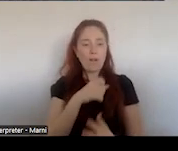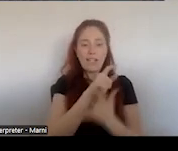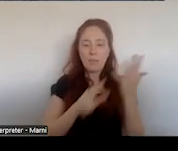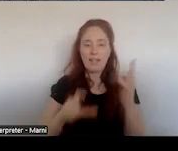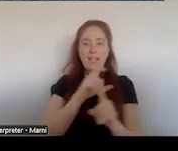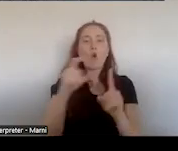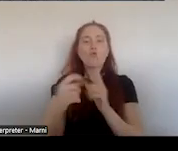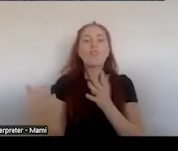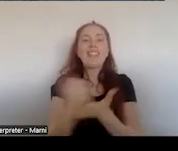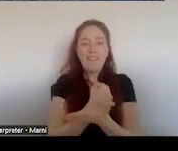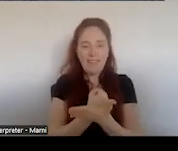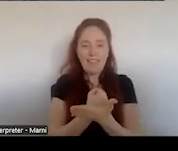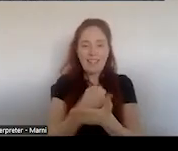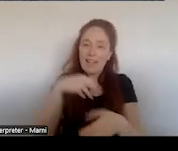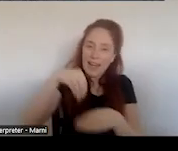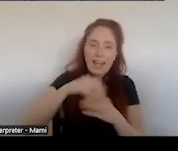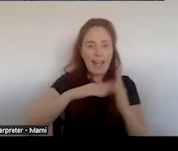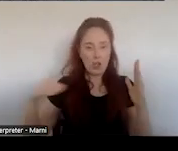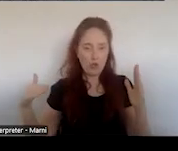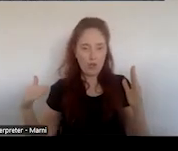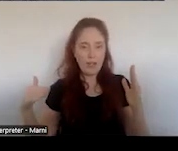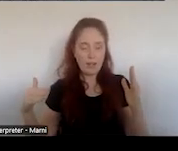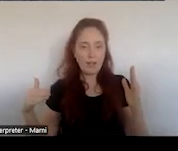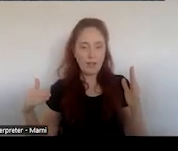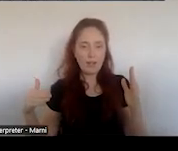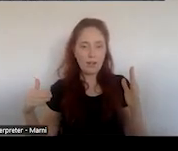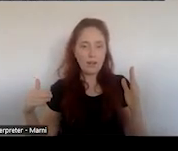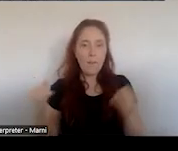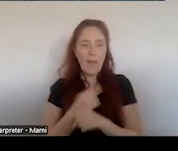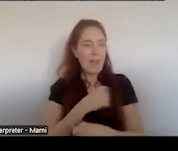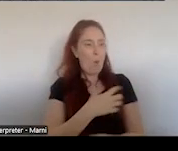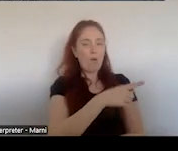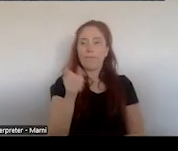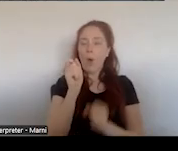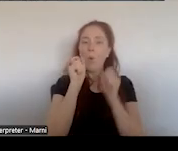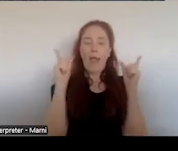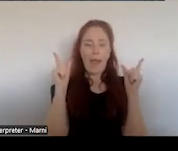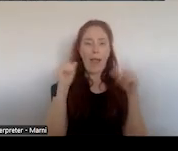For the organisations that take part in its implementation, placement organisations will